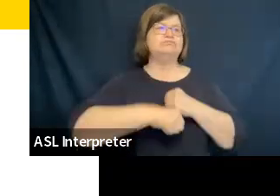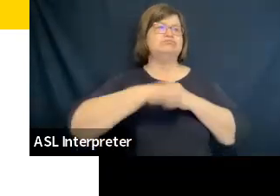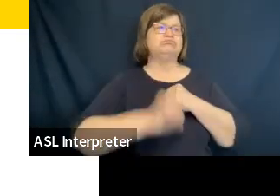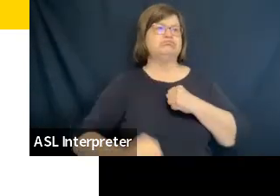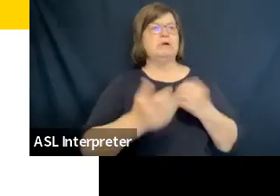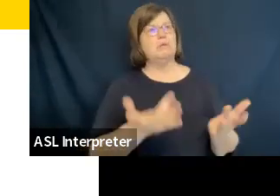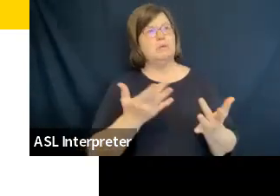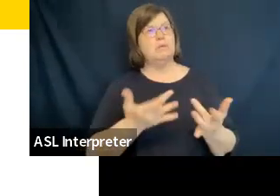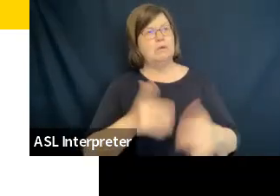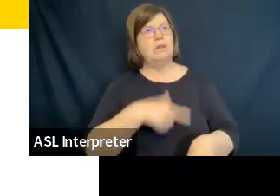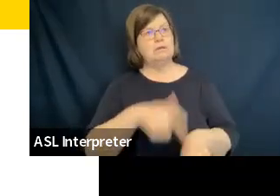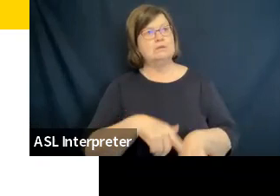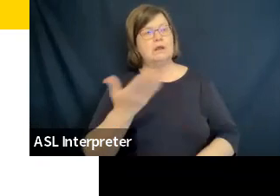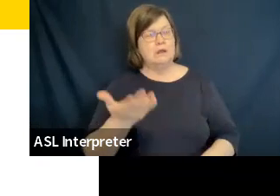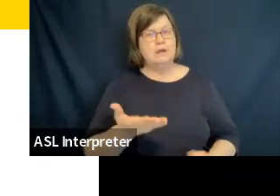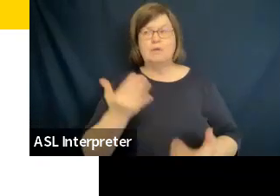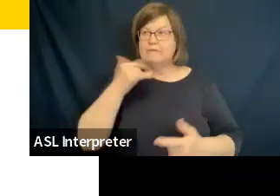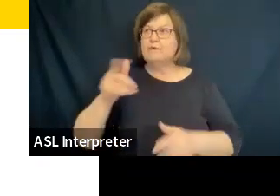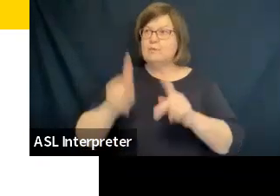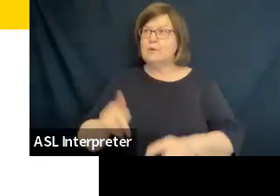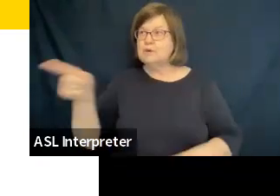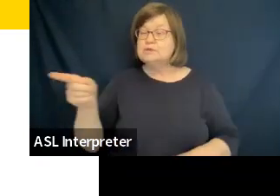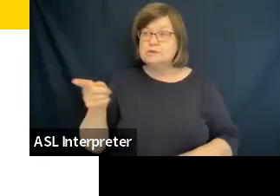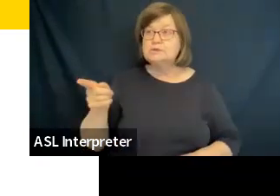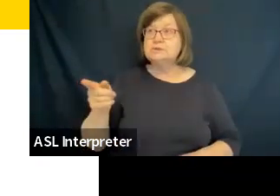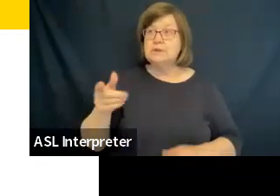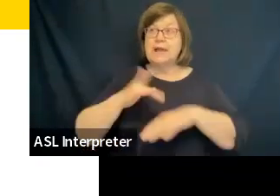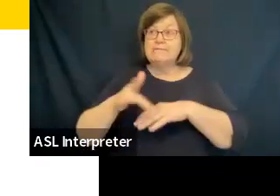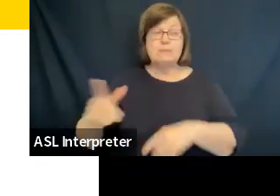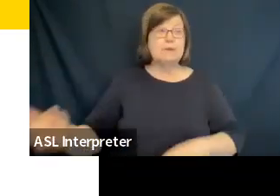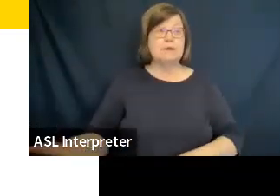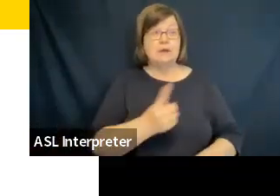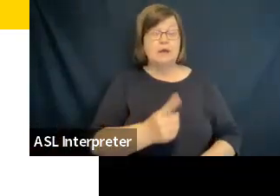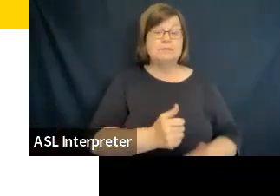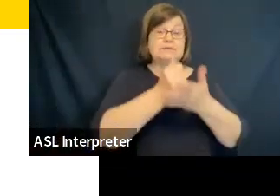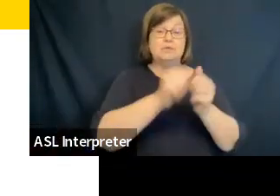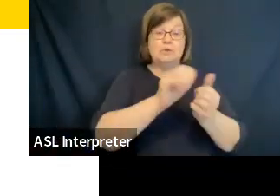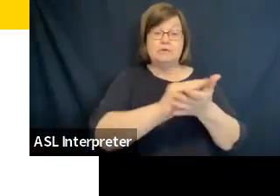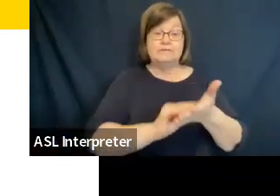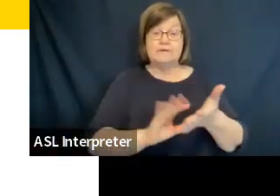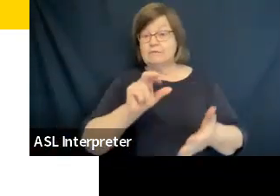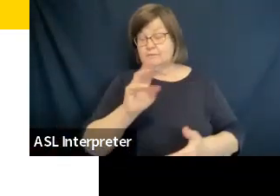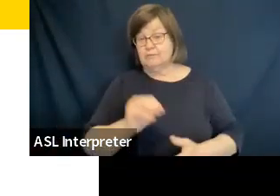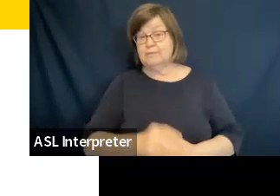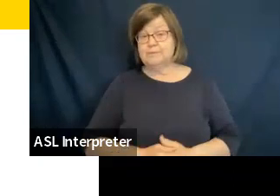needing to wait for an individual to be available to assist them with the forms, and so some of